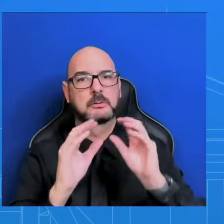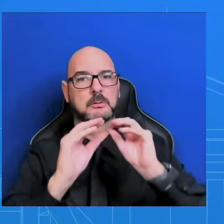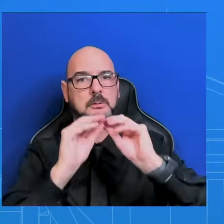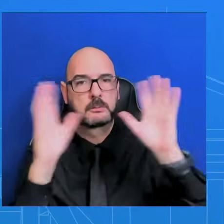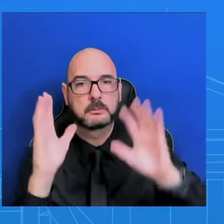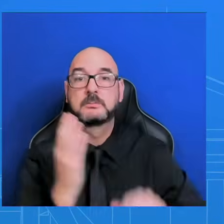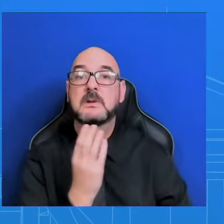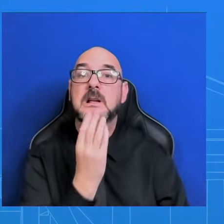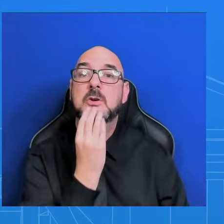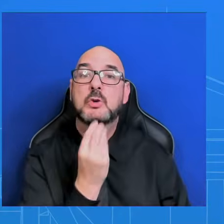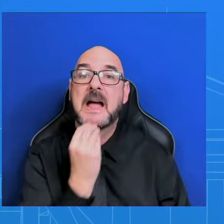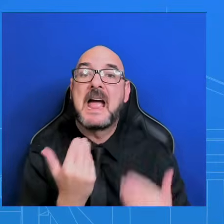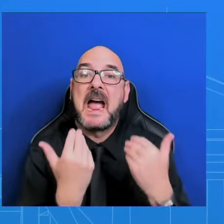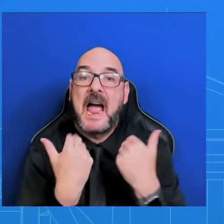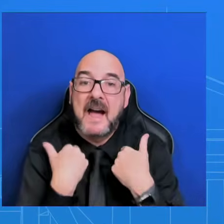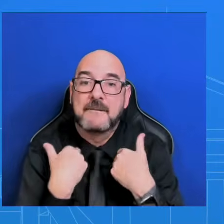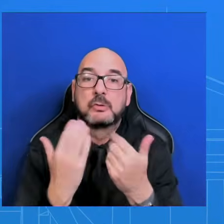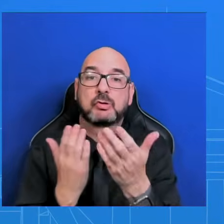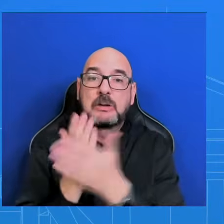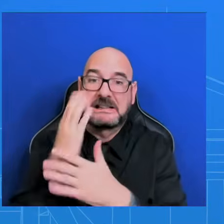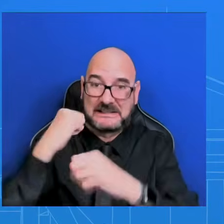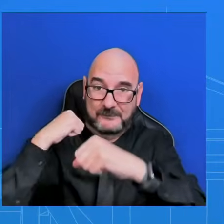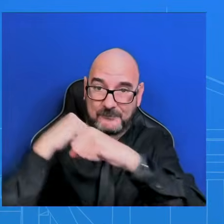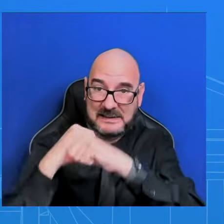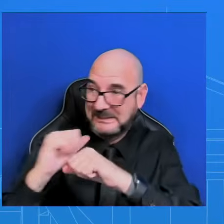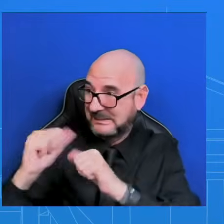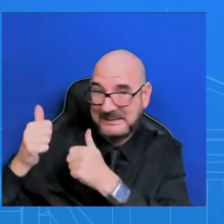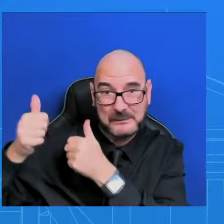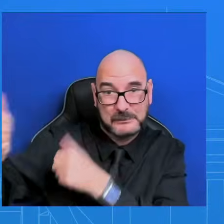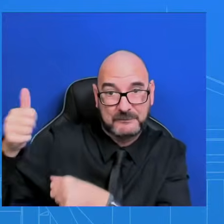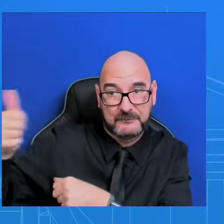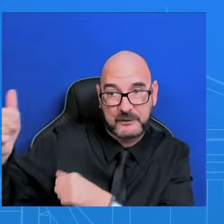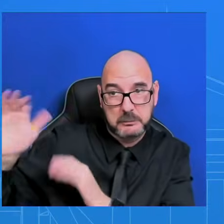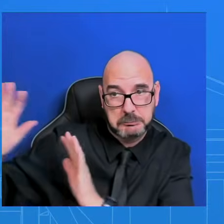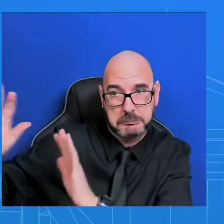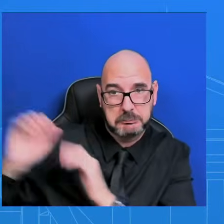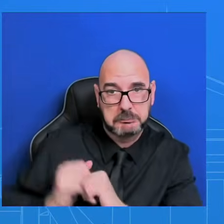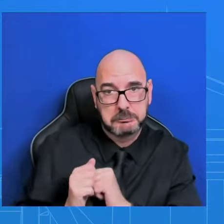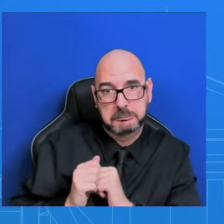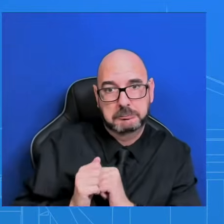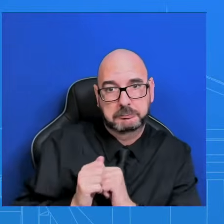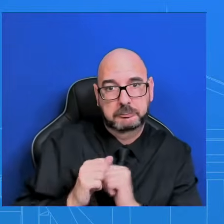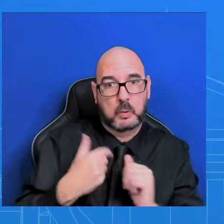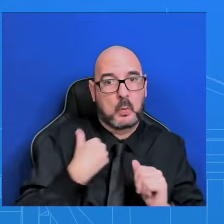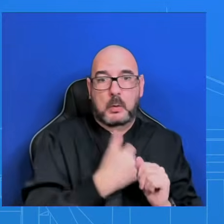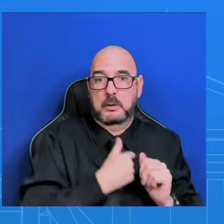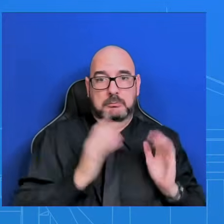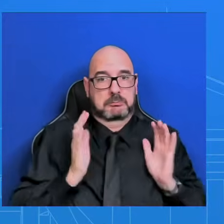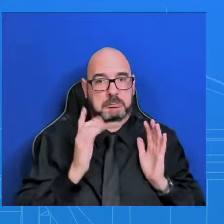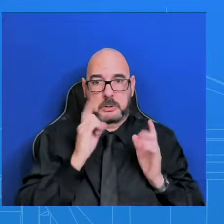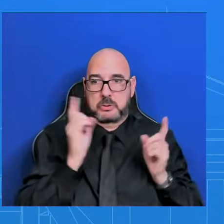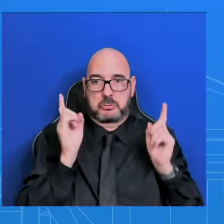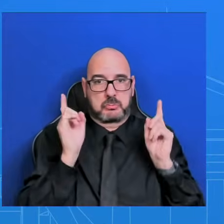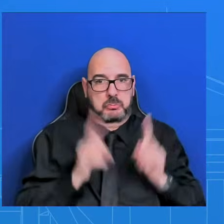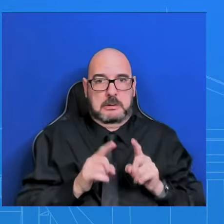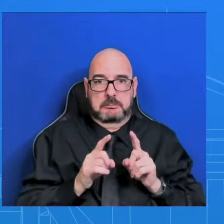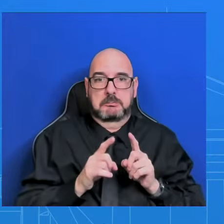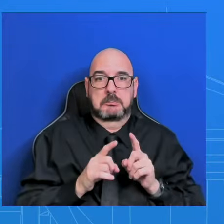Obviously, this is our relationship, what we believe, as well, its -- its obligation to abide by international law -- right? to make sure that we are --